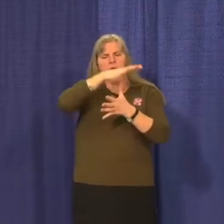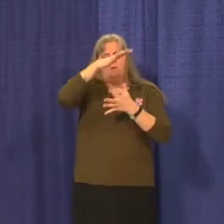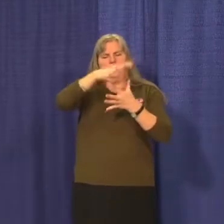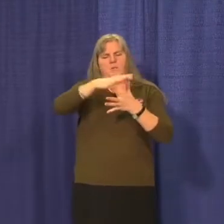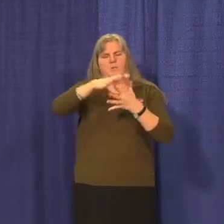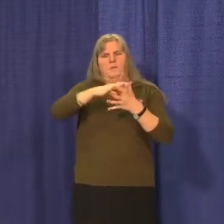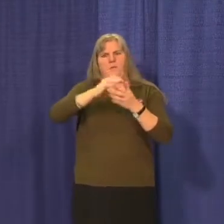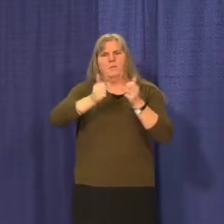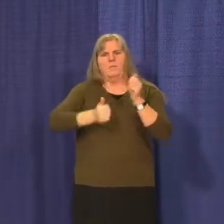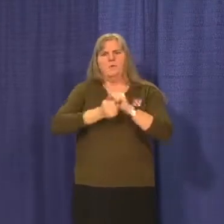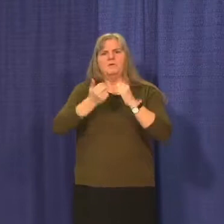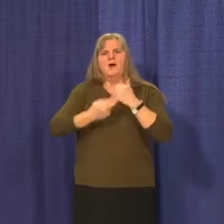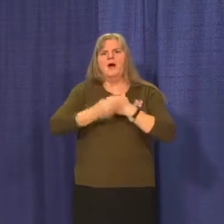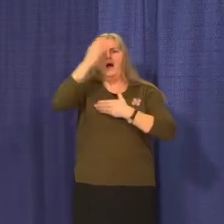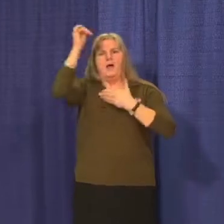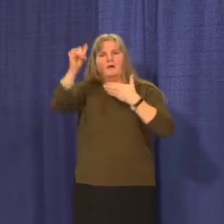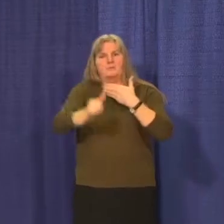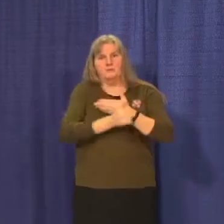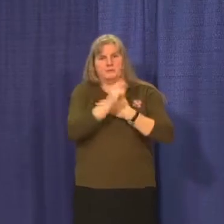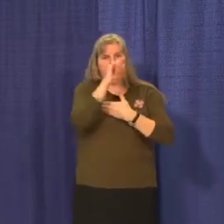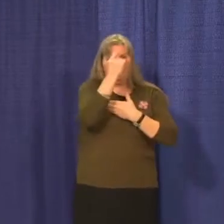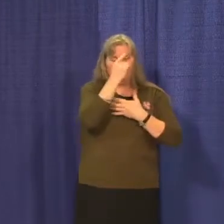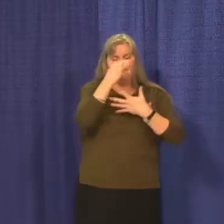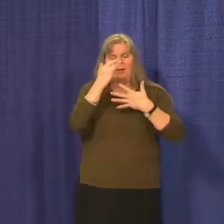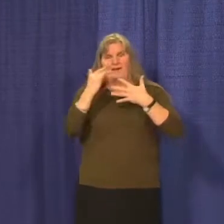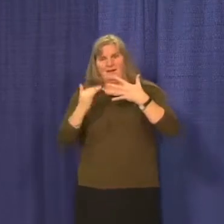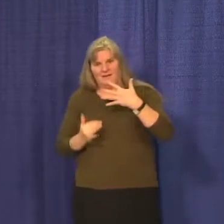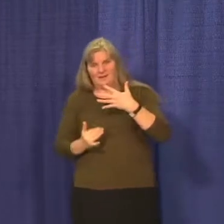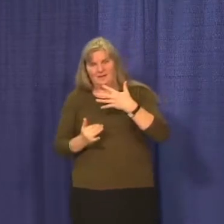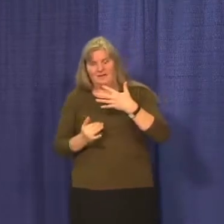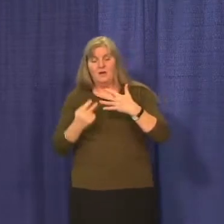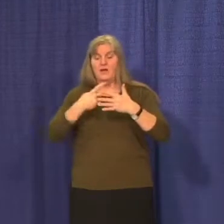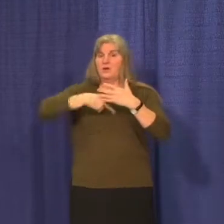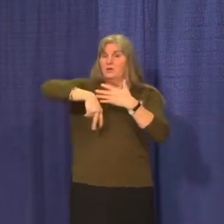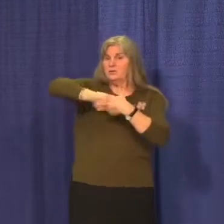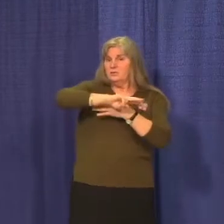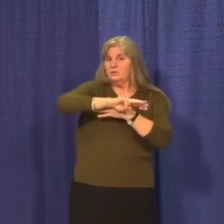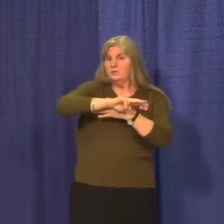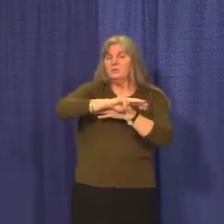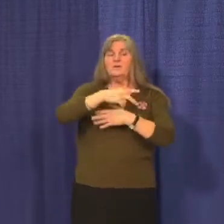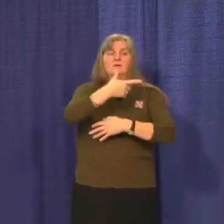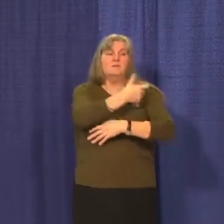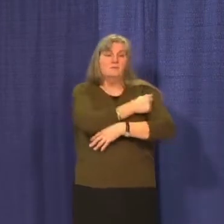those most at risk. Two weeks from now, the clinic will be open to all those aged